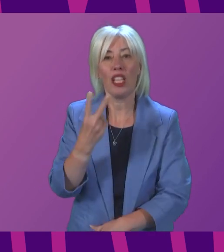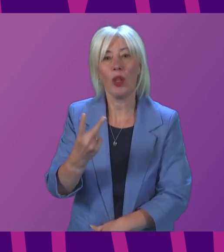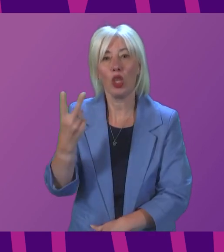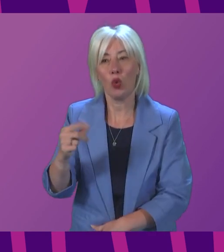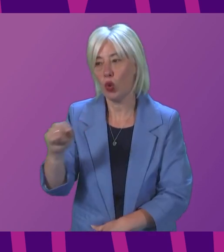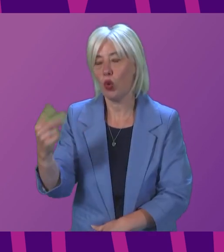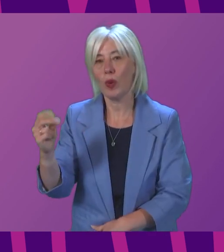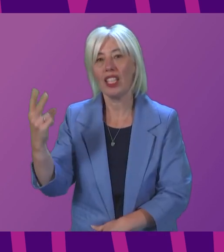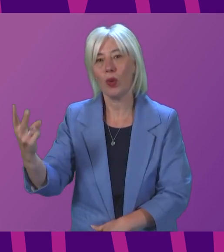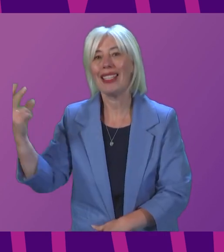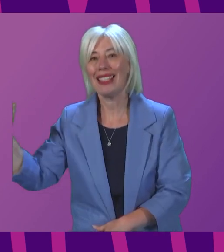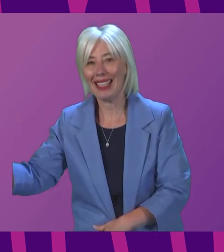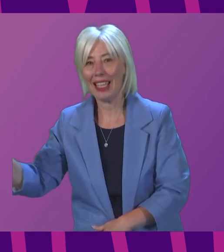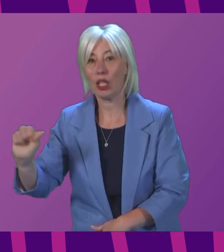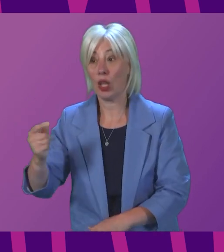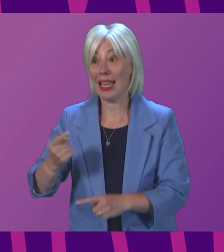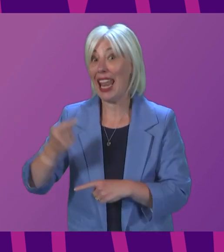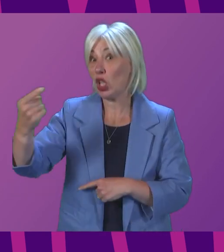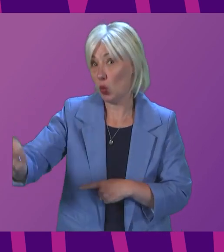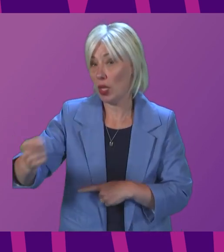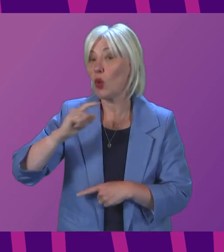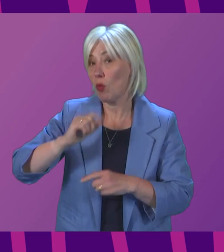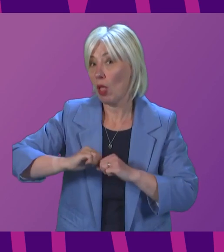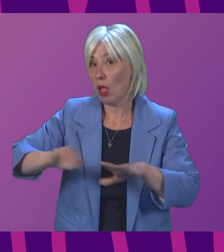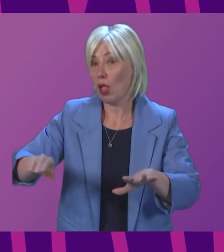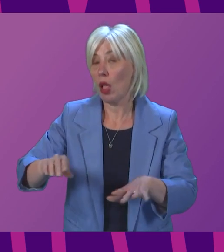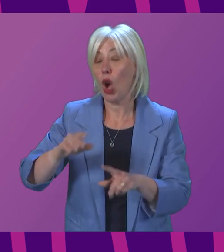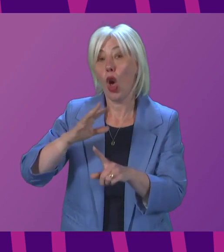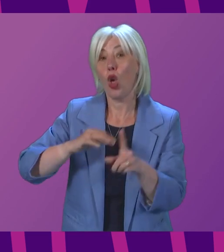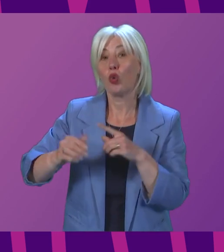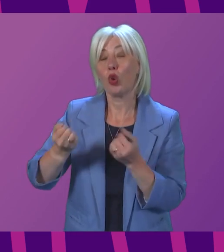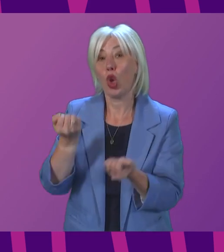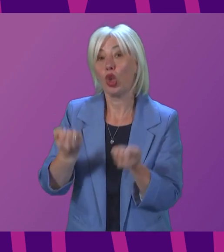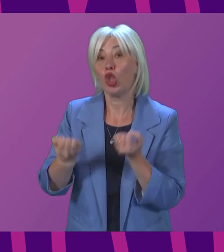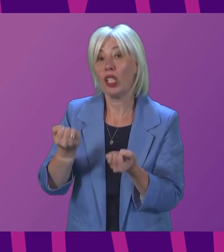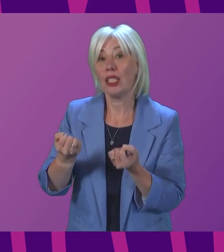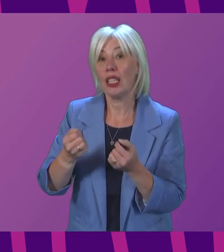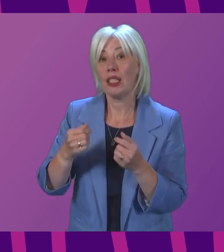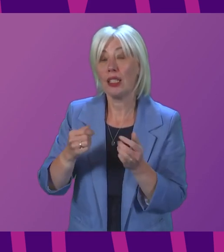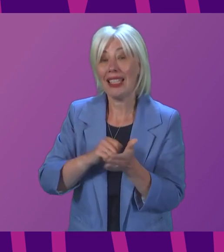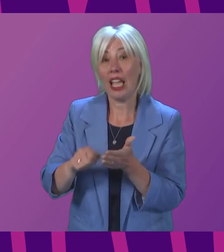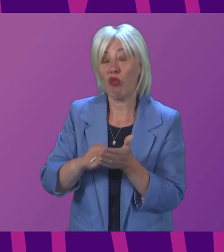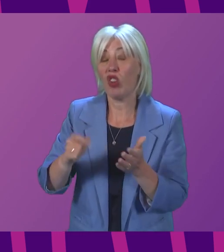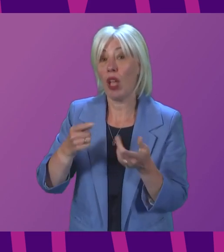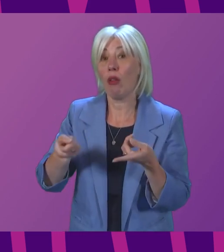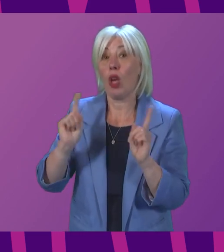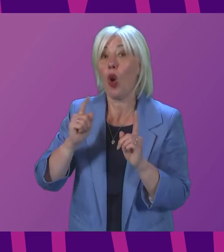a week today, and the Cabinet Secretary for Social Justice, Housing and Local Government will make a parliamentary statement to coincide with that.